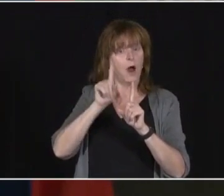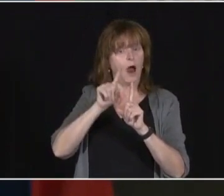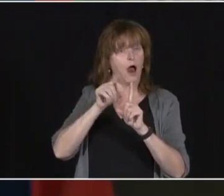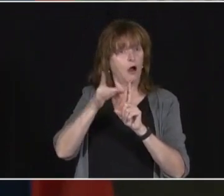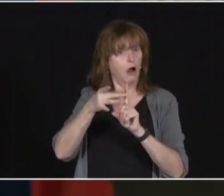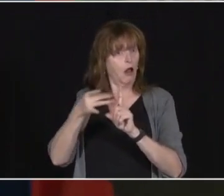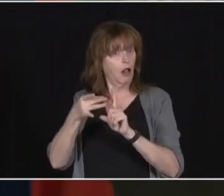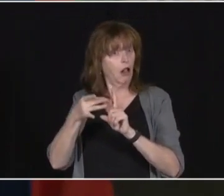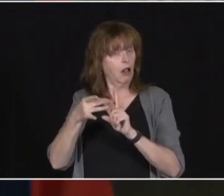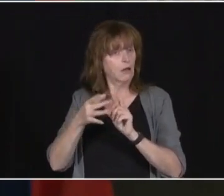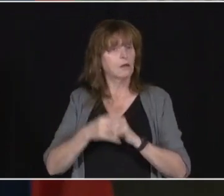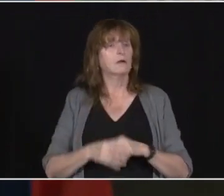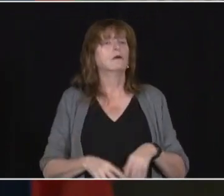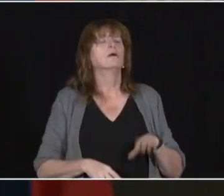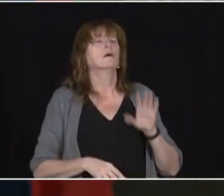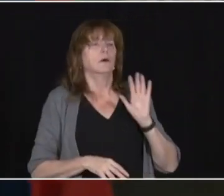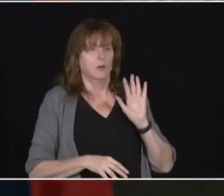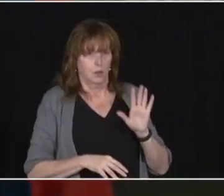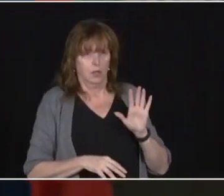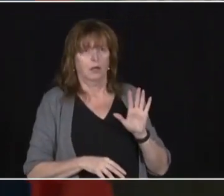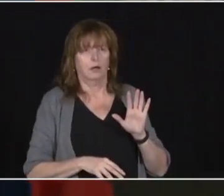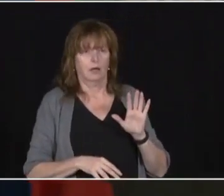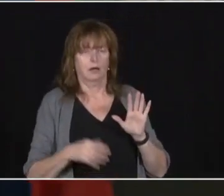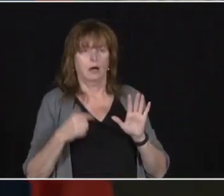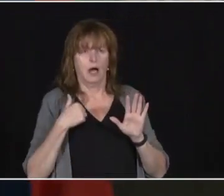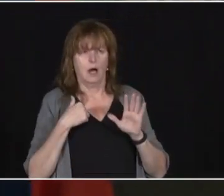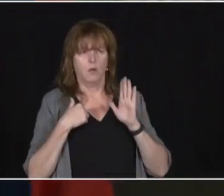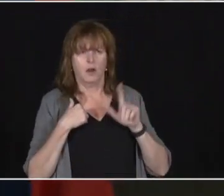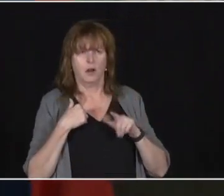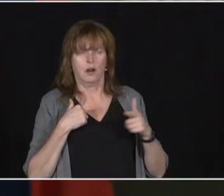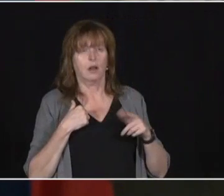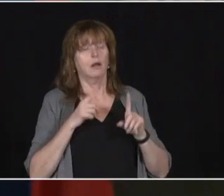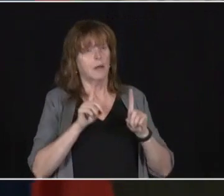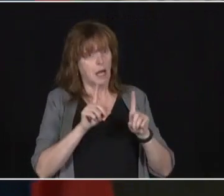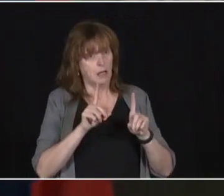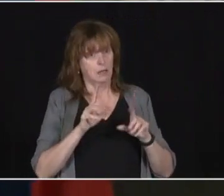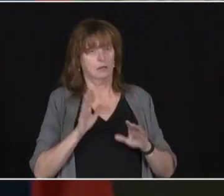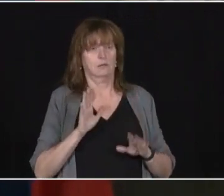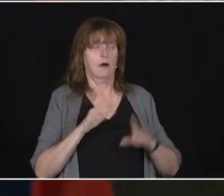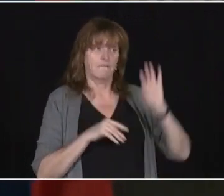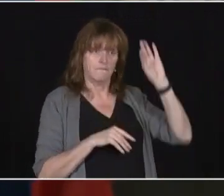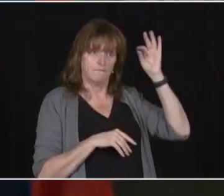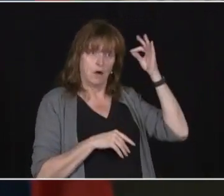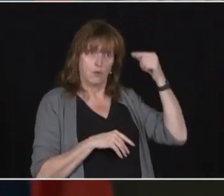stats. Between the Ministry of health and public health